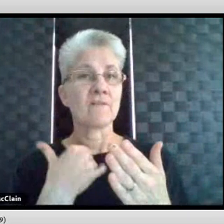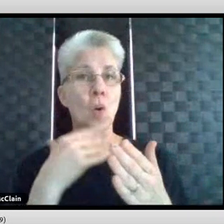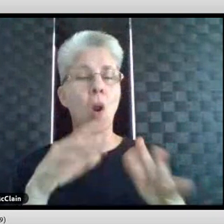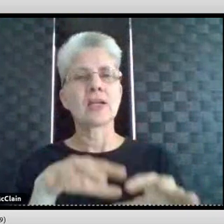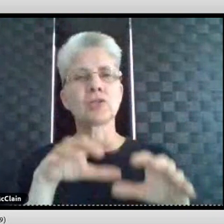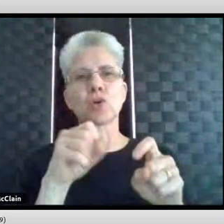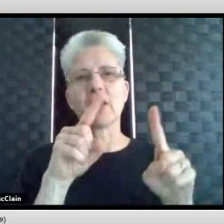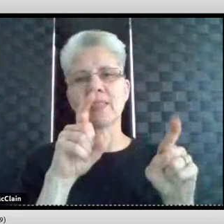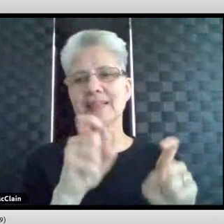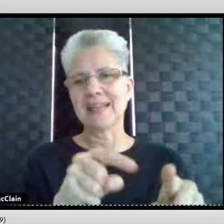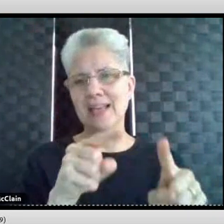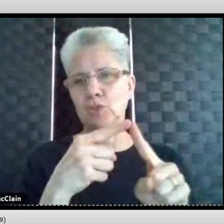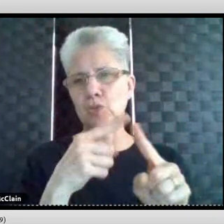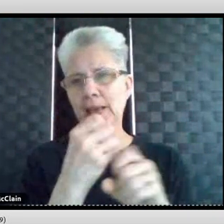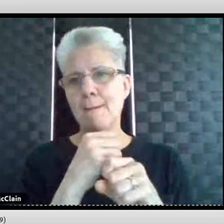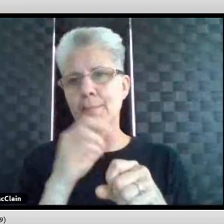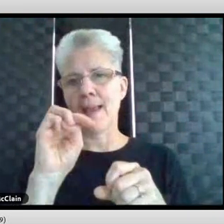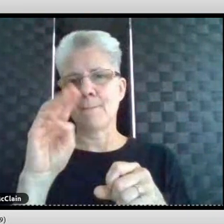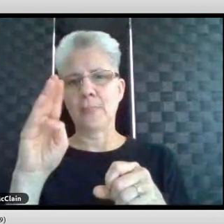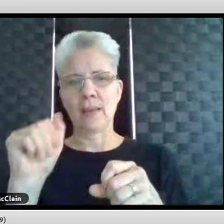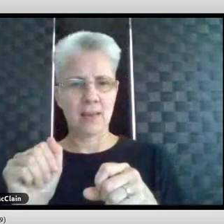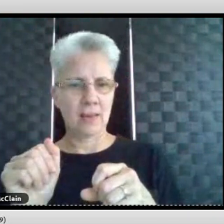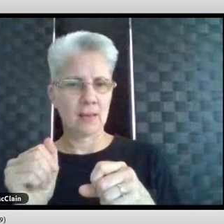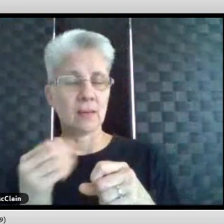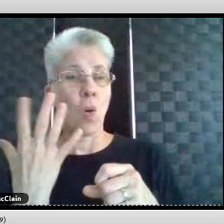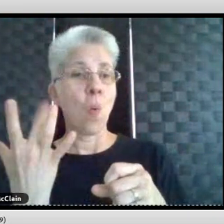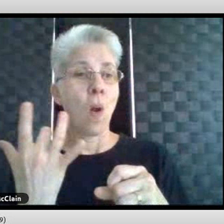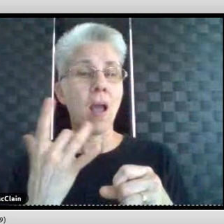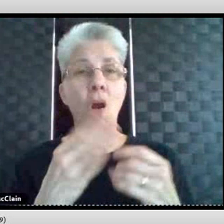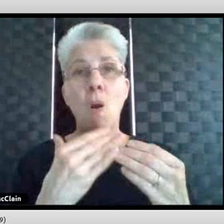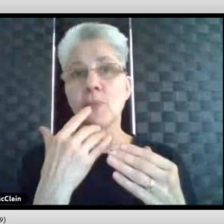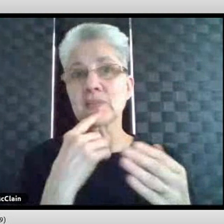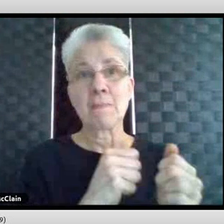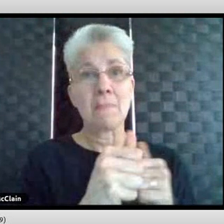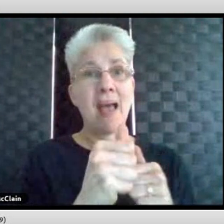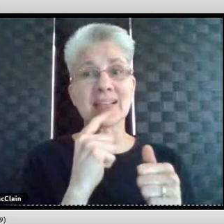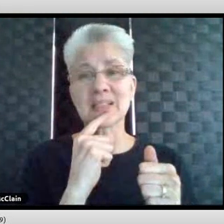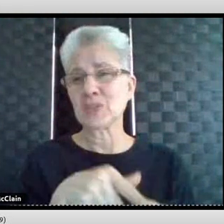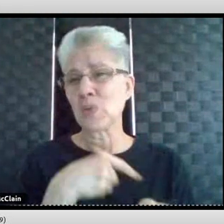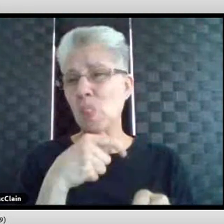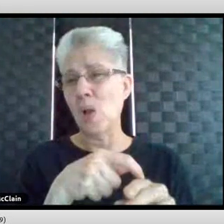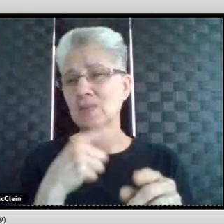to take the test to get my MBA, because I almost didn't pass. It's been too long since I've been out of school.